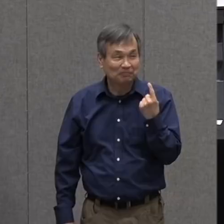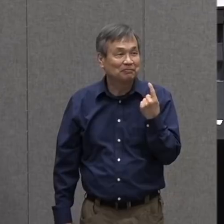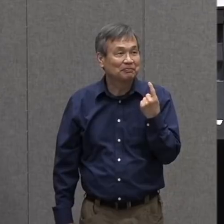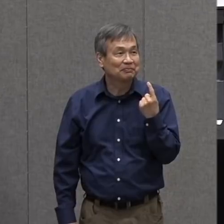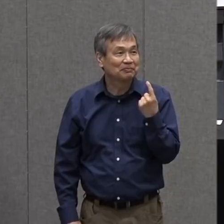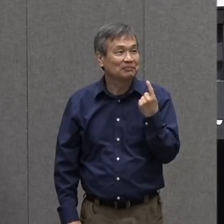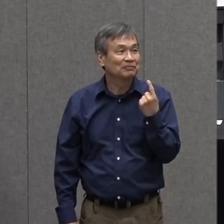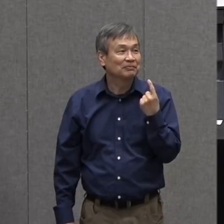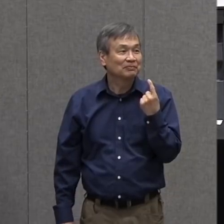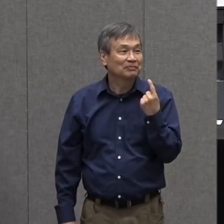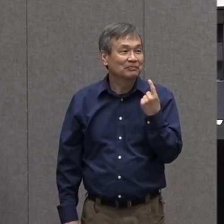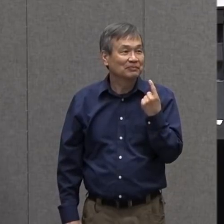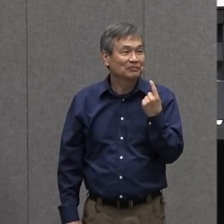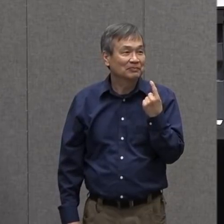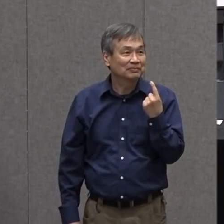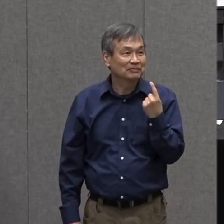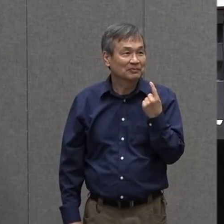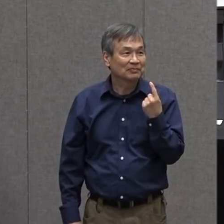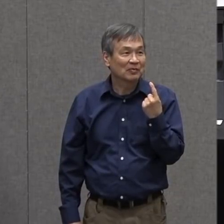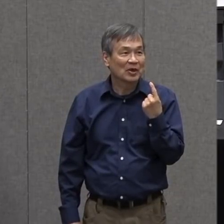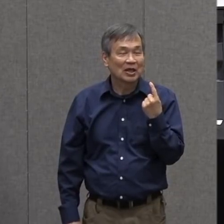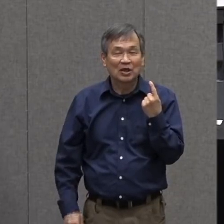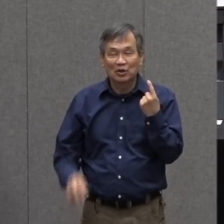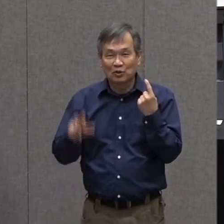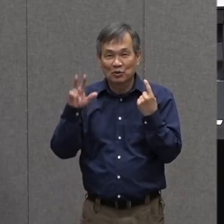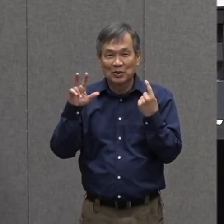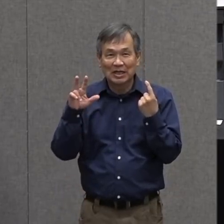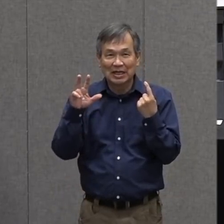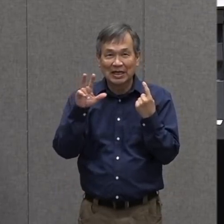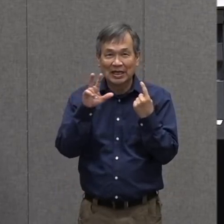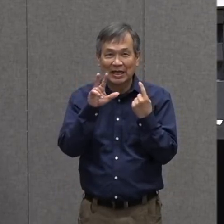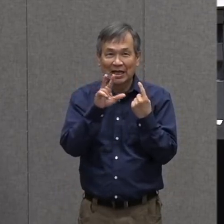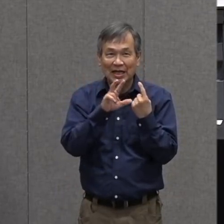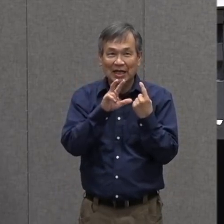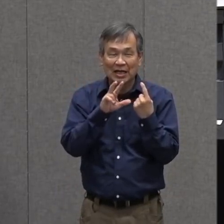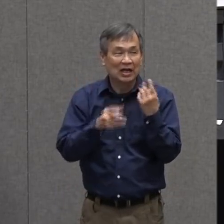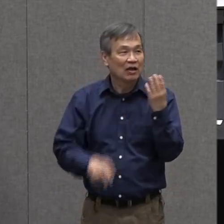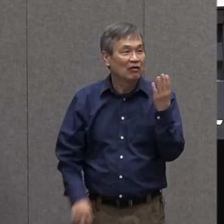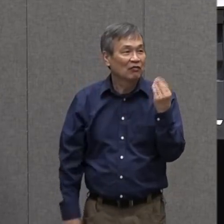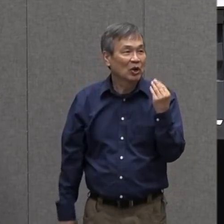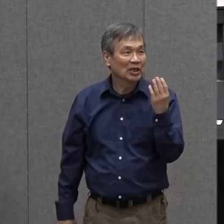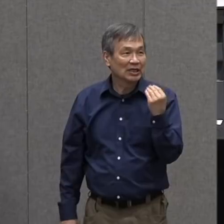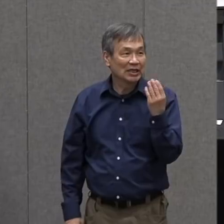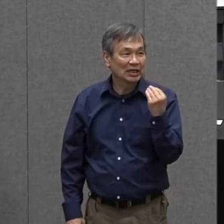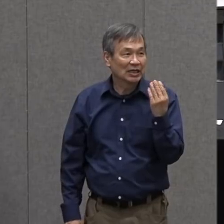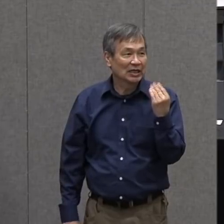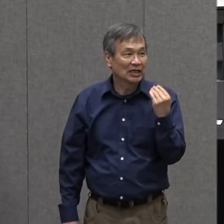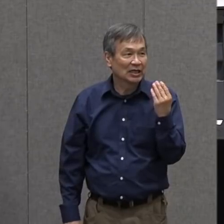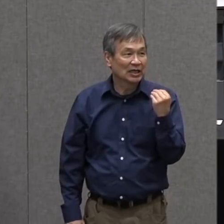She's getting closer. Plus three and my 11 is 14. I'm gonna try one more.